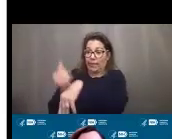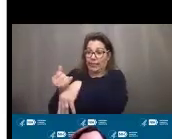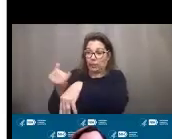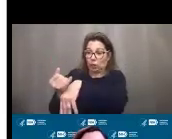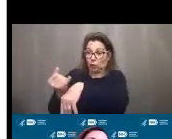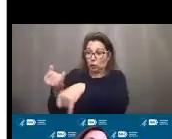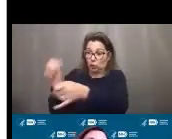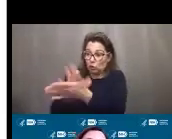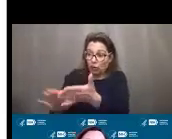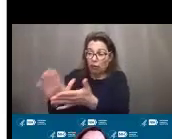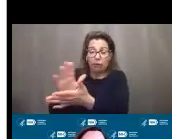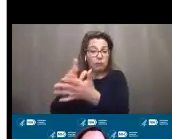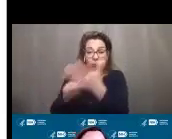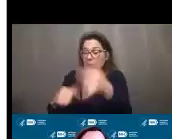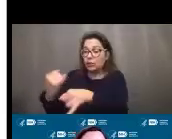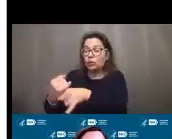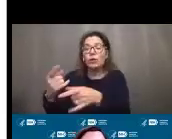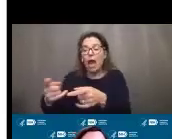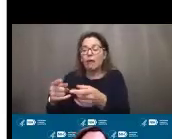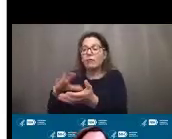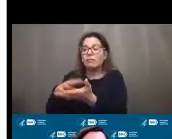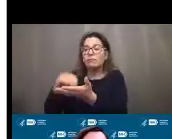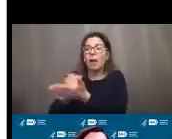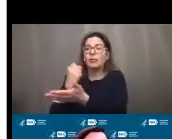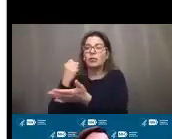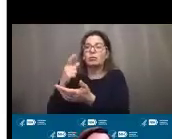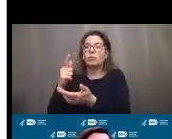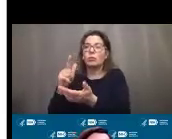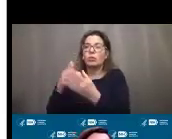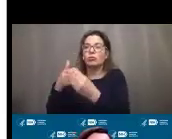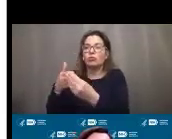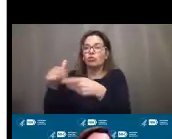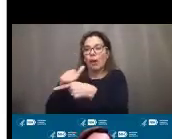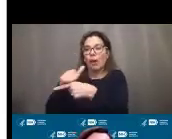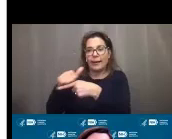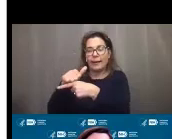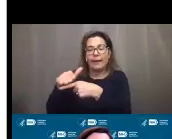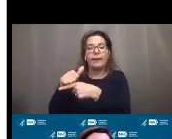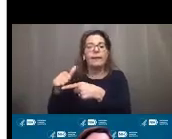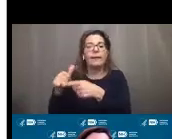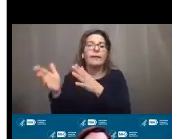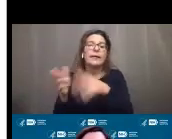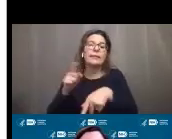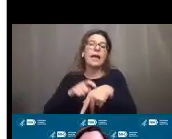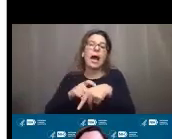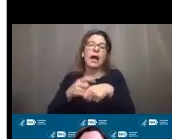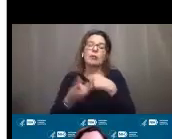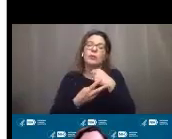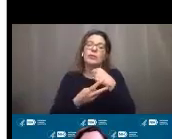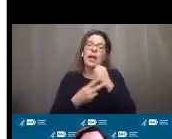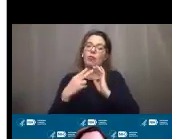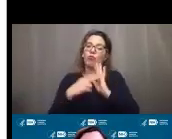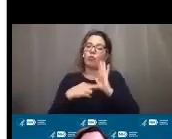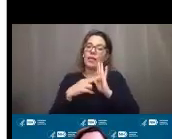that I've run in the Division of Cancer Biology and now in the Center for Cancer Training, and so I sort of want to utilize